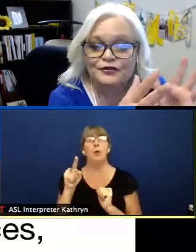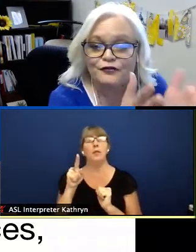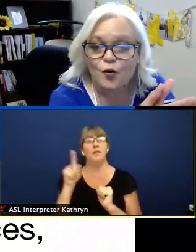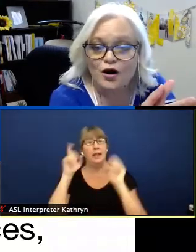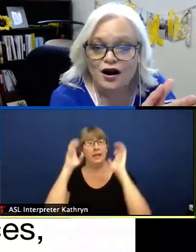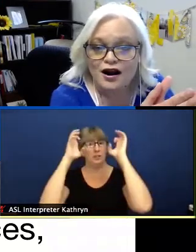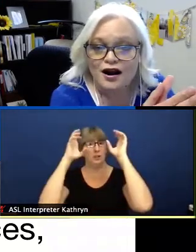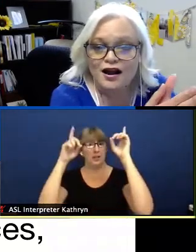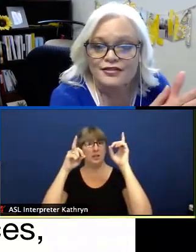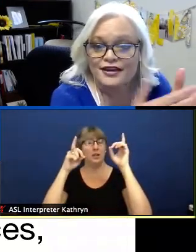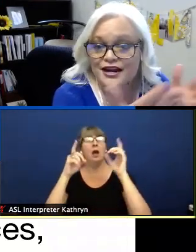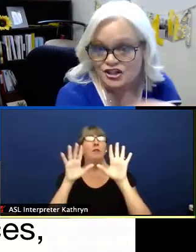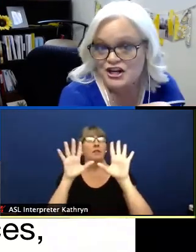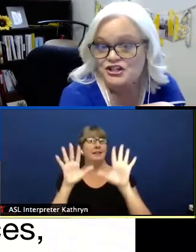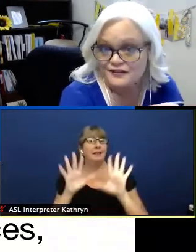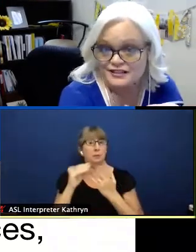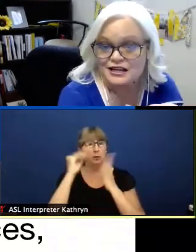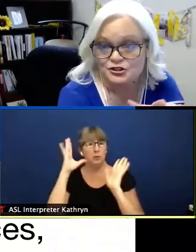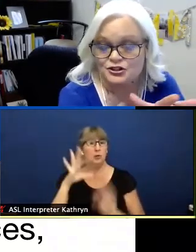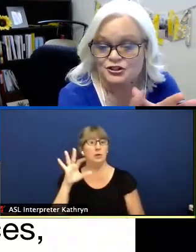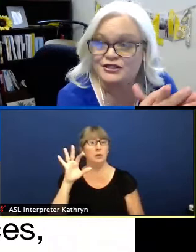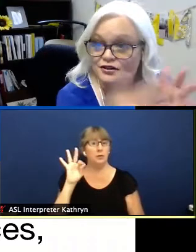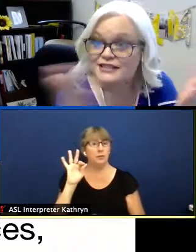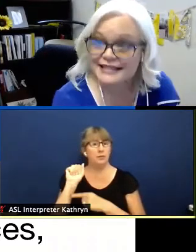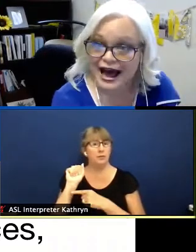for the education of exceptional students called SAC.